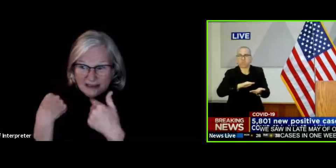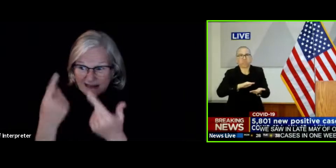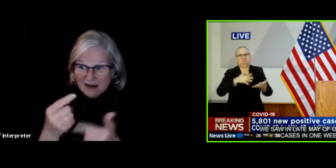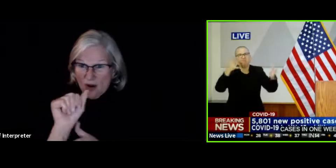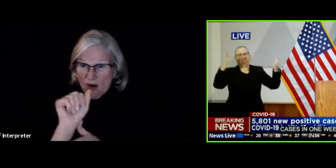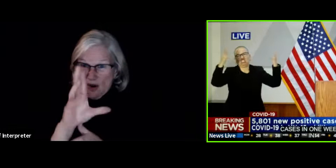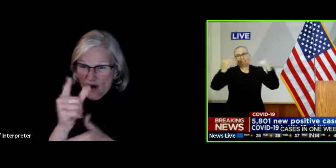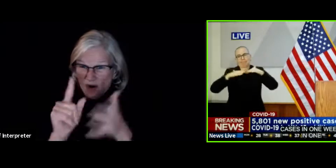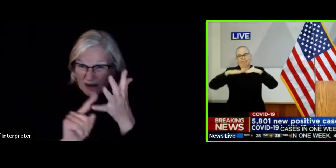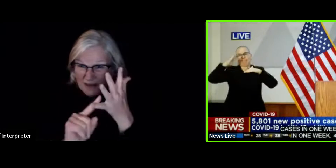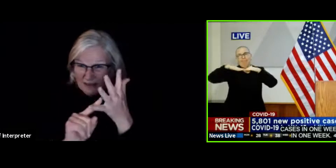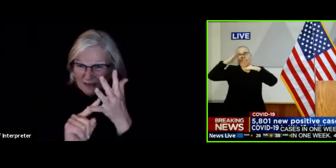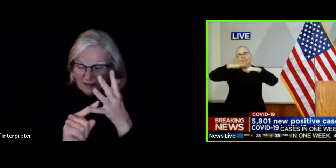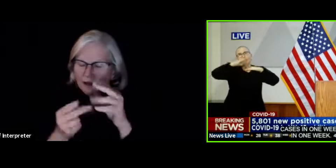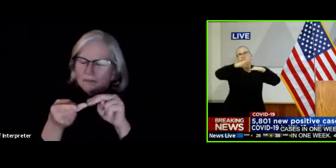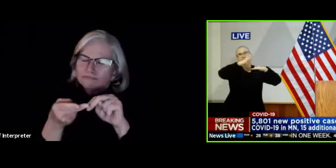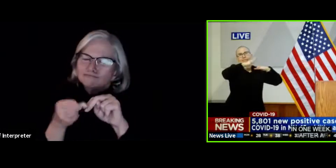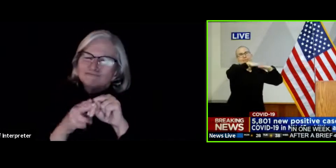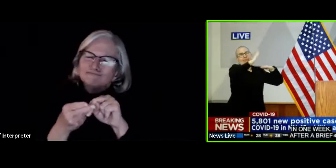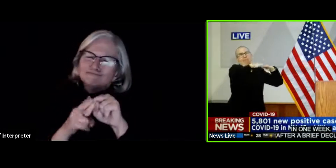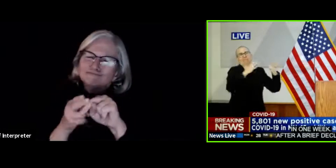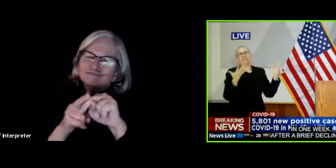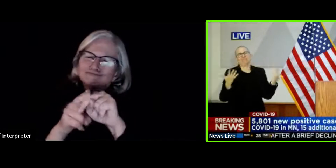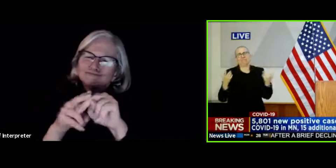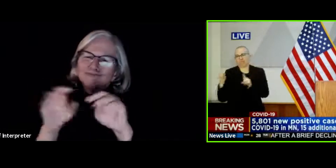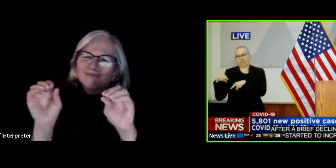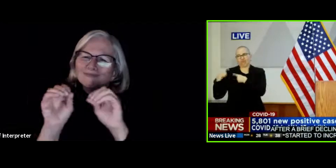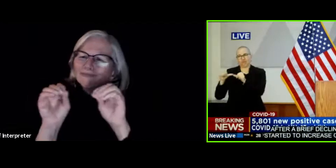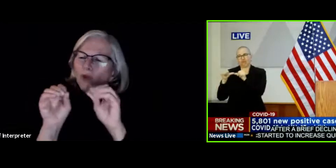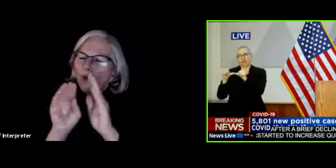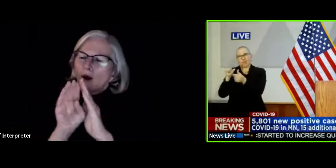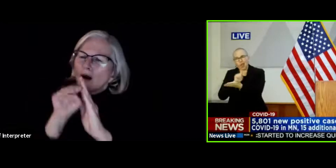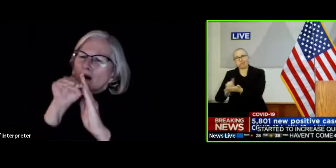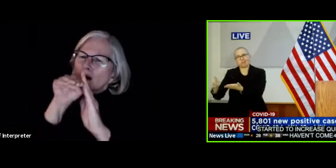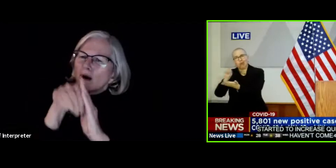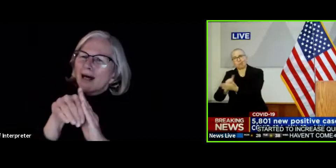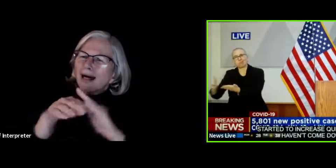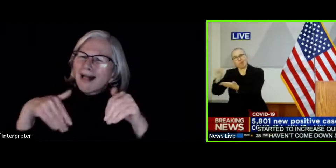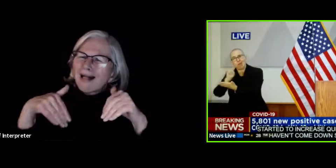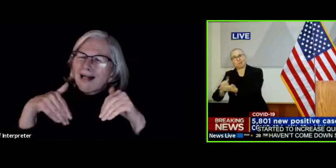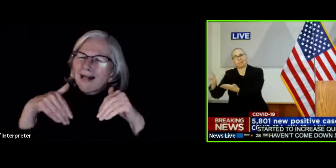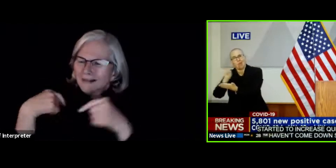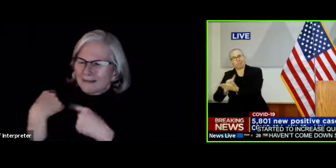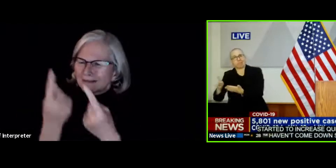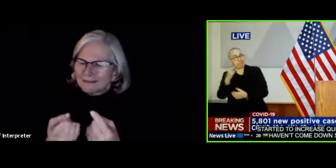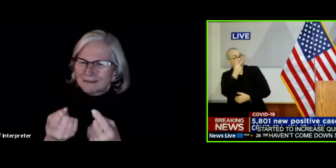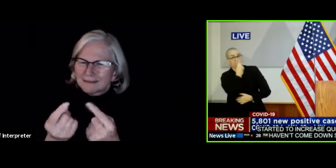FOR COMPARISON IN THE MOST RECENT WEEK FOR WHICH WE HAVE COMPLETE DATA, SO THAT'S THE WEEK BEFORE THE LAG PERIODS,